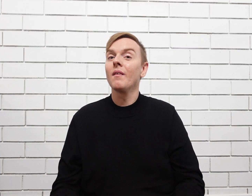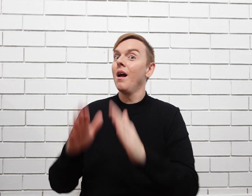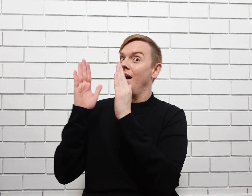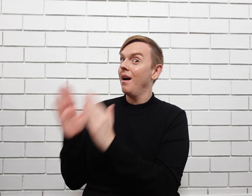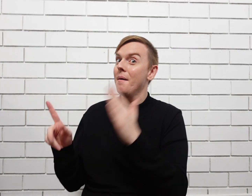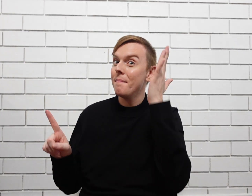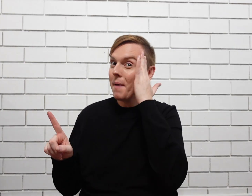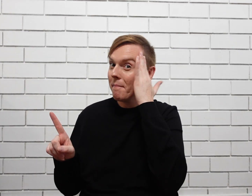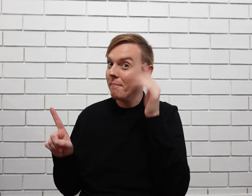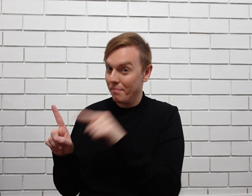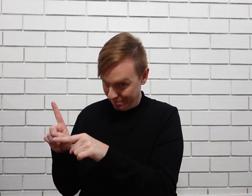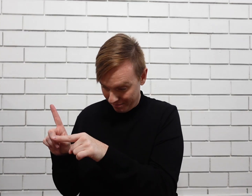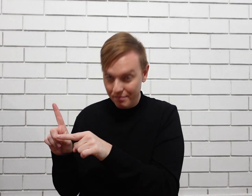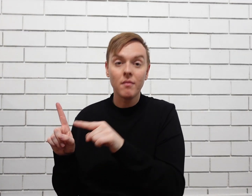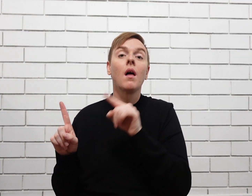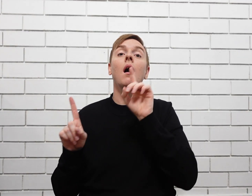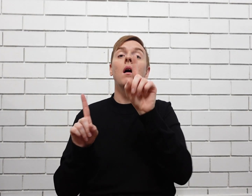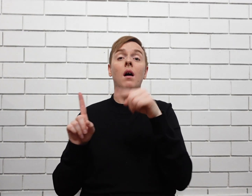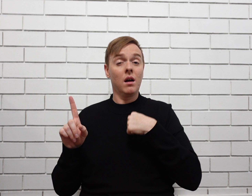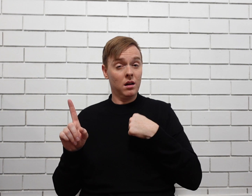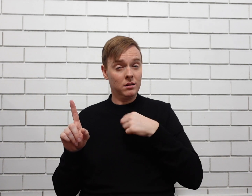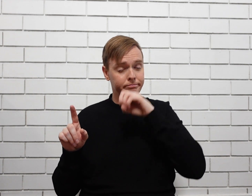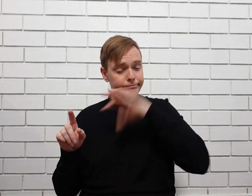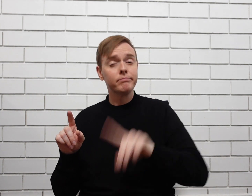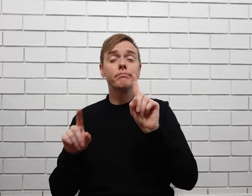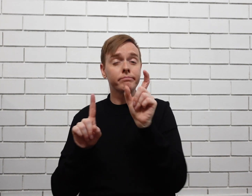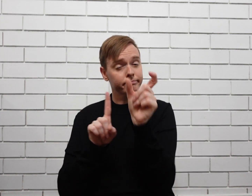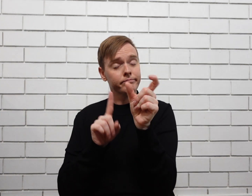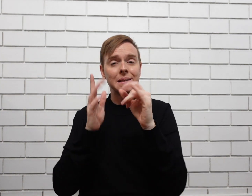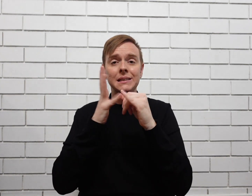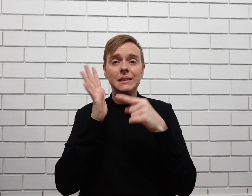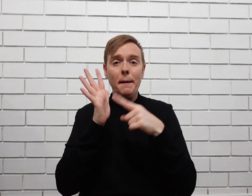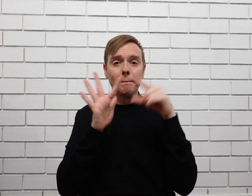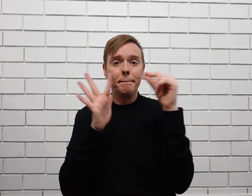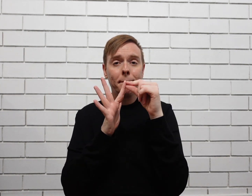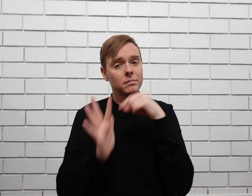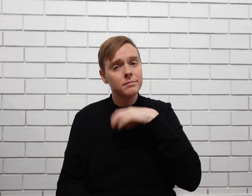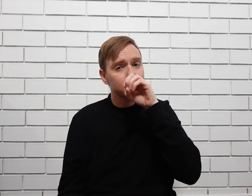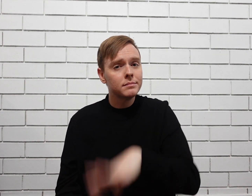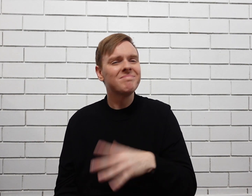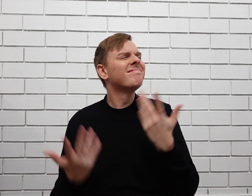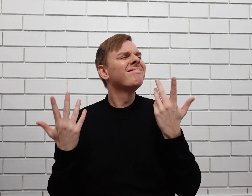And then there's Mum. I hate the word "step",